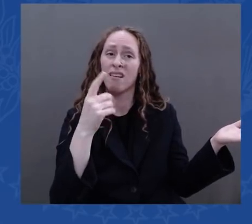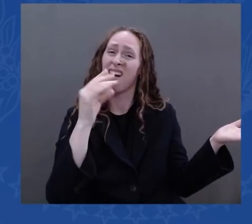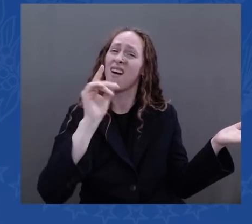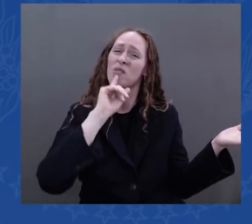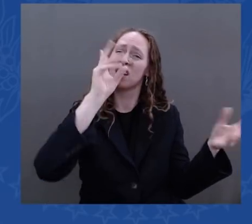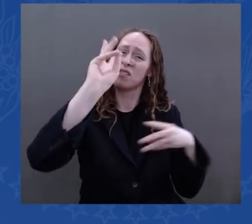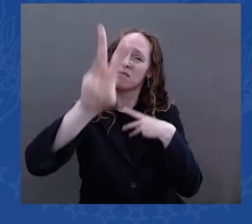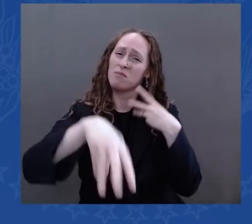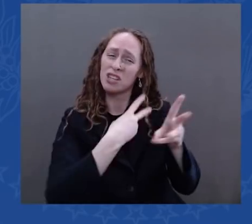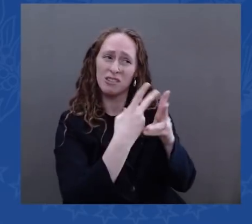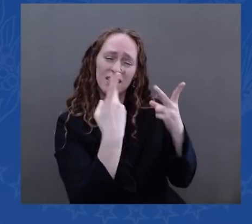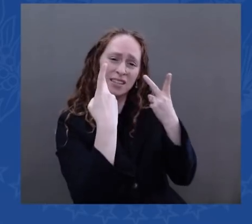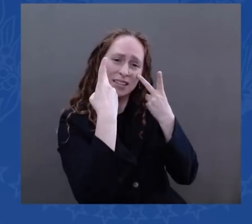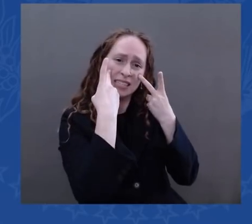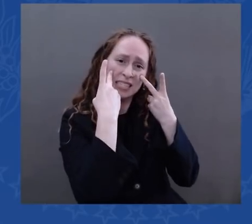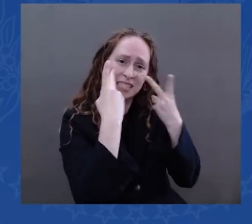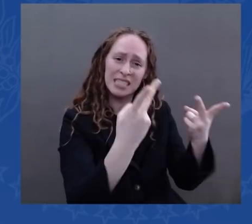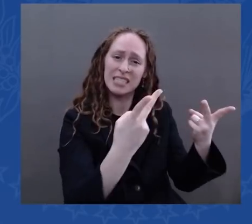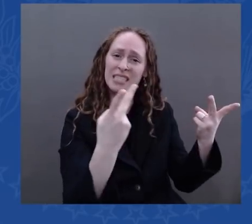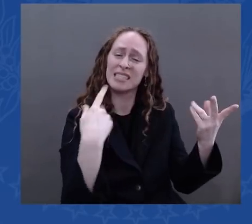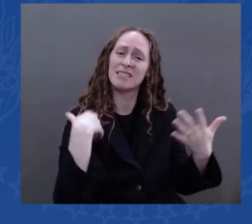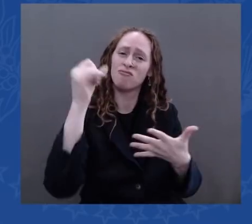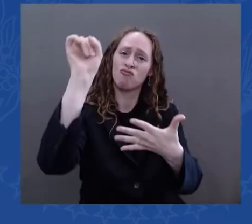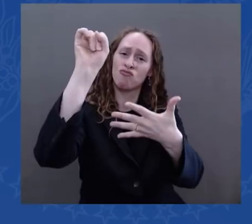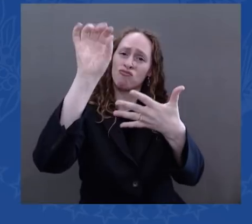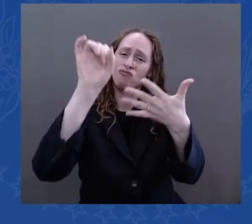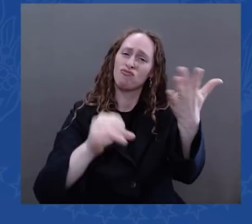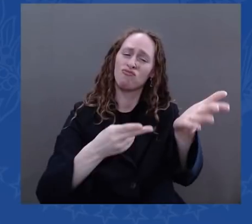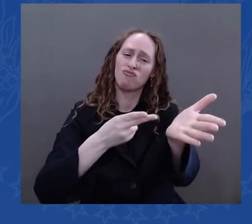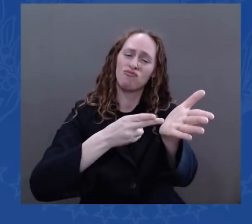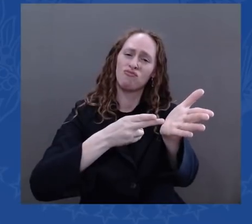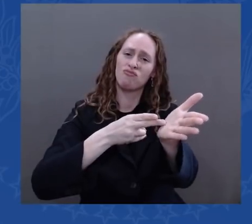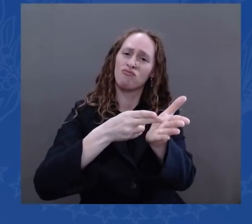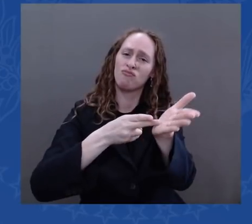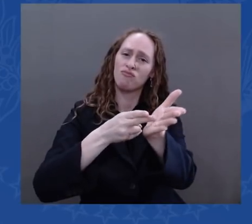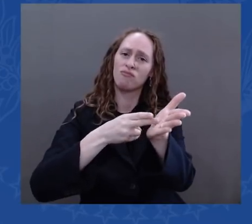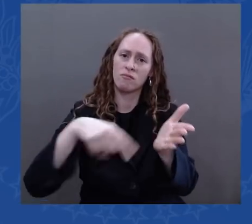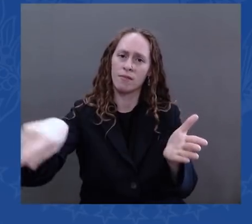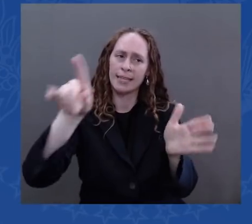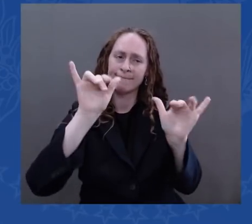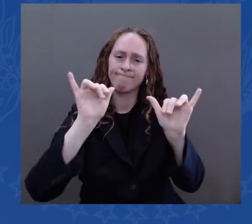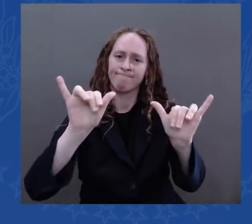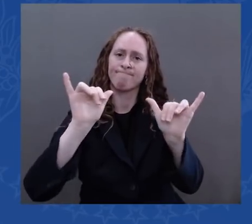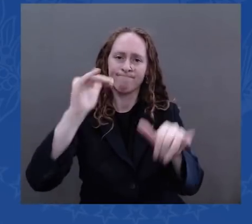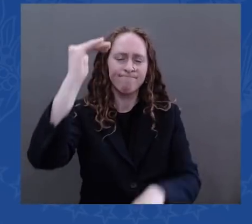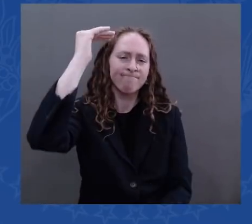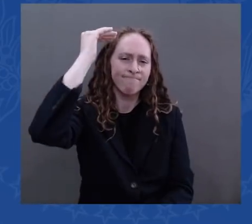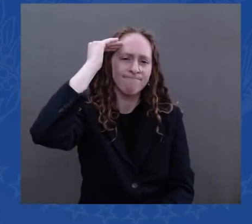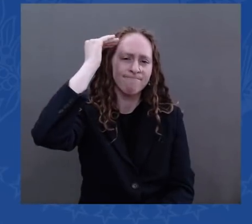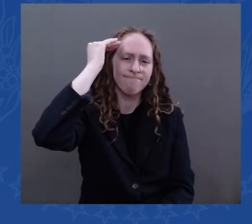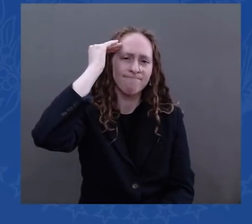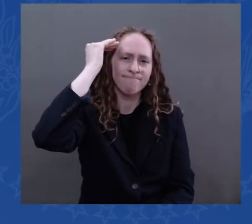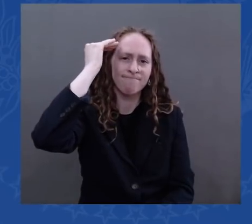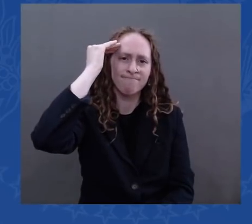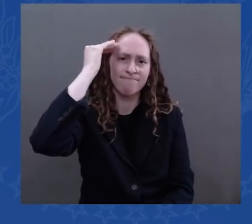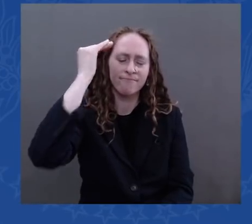that this kind of behavior is totally unacceptable -- totally unacceptable -- and the way to deal with it